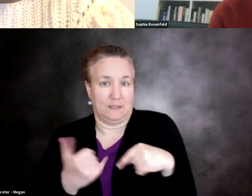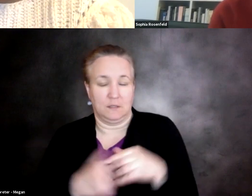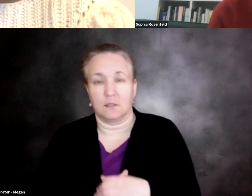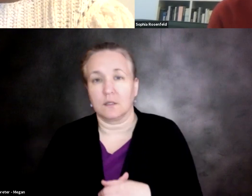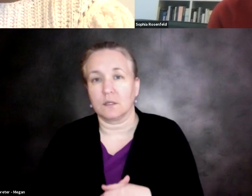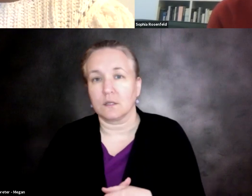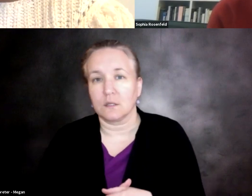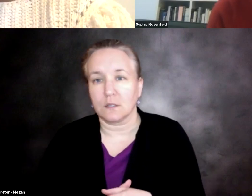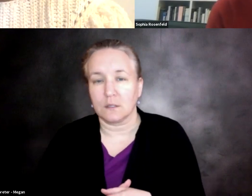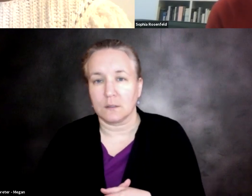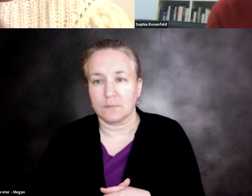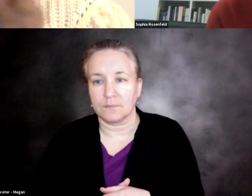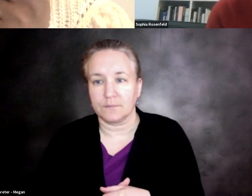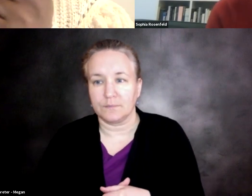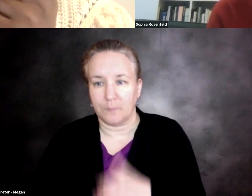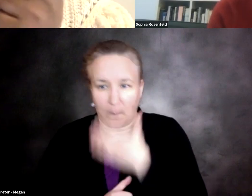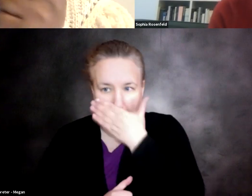and this question is something I'm just curious about,